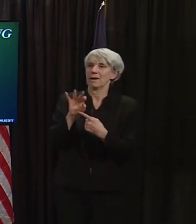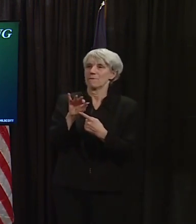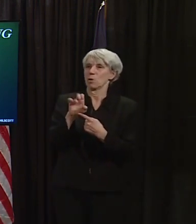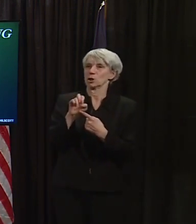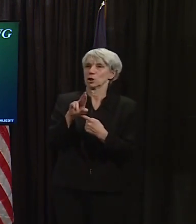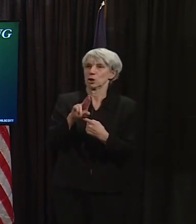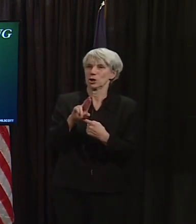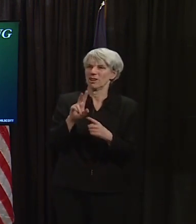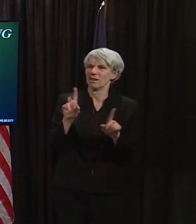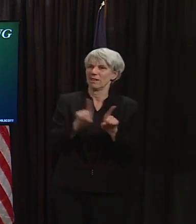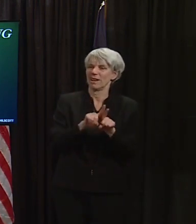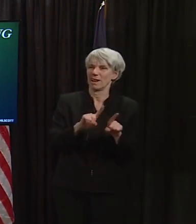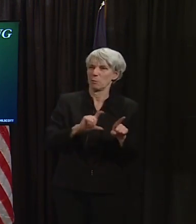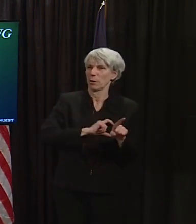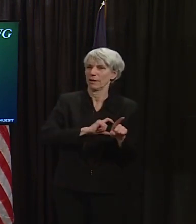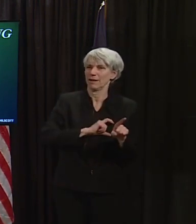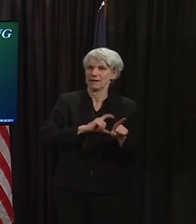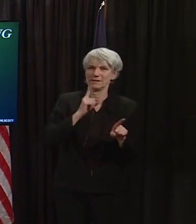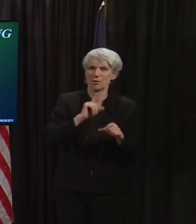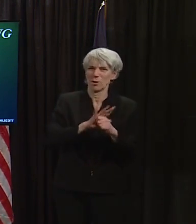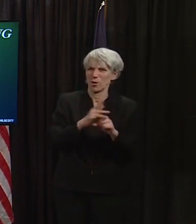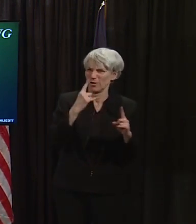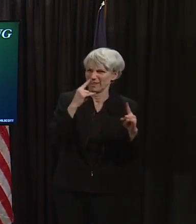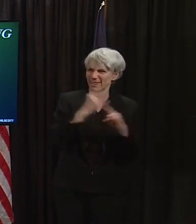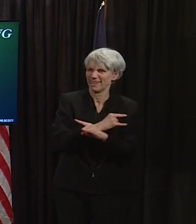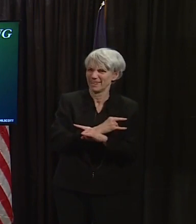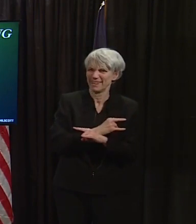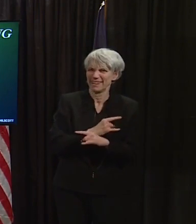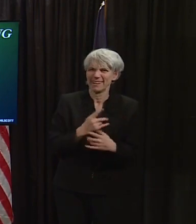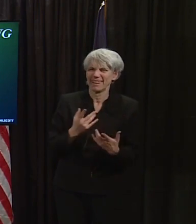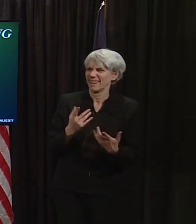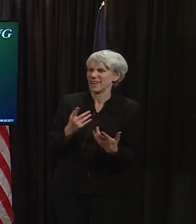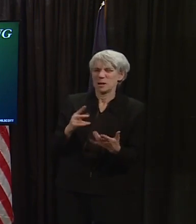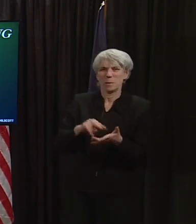this has strained relationships with families and led to school nurse burnout.